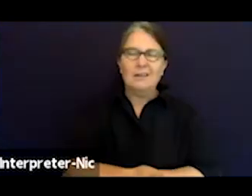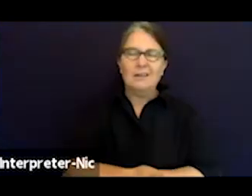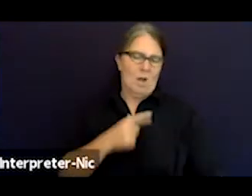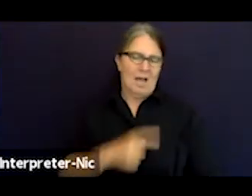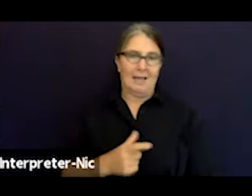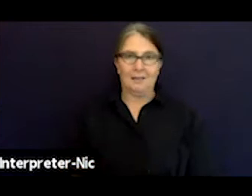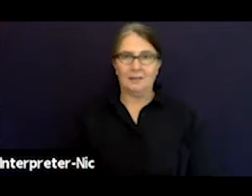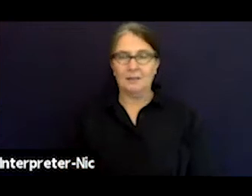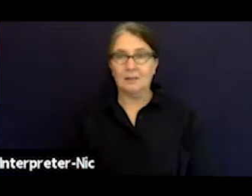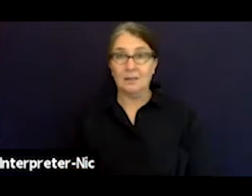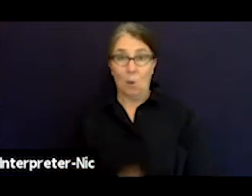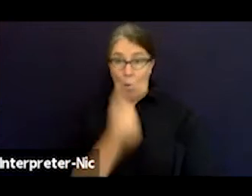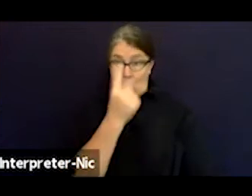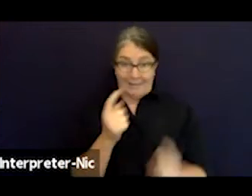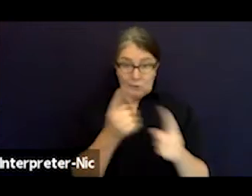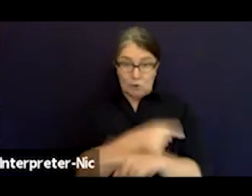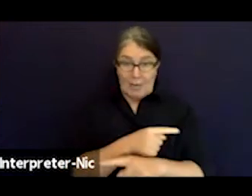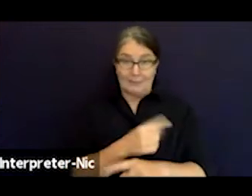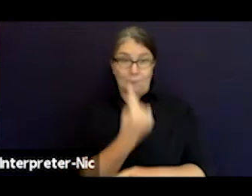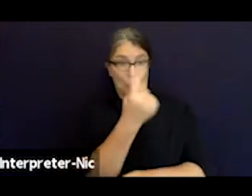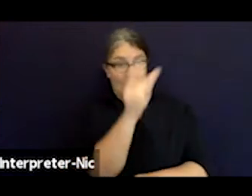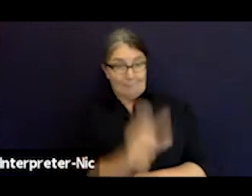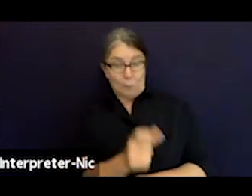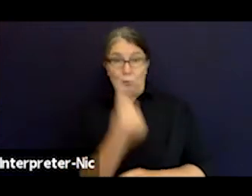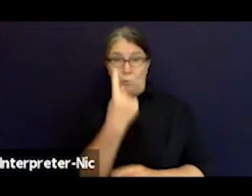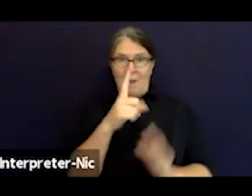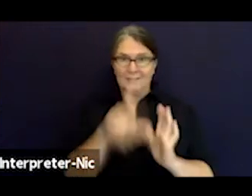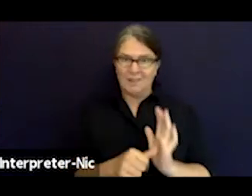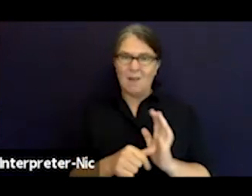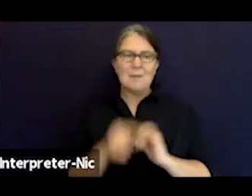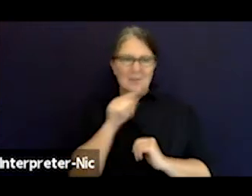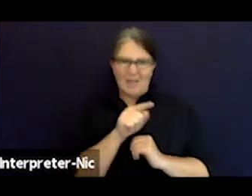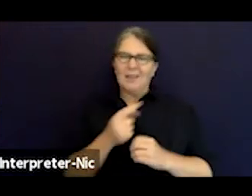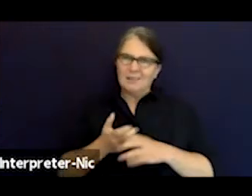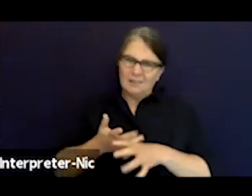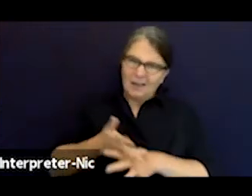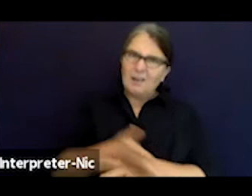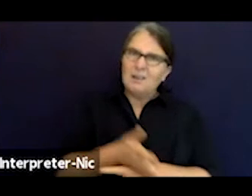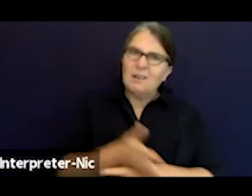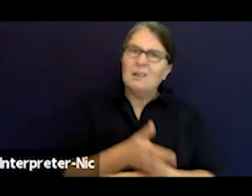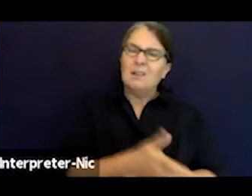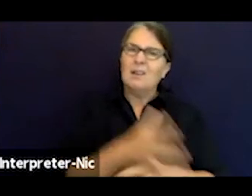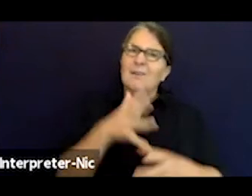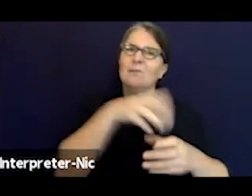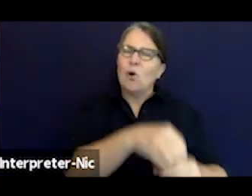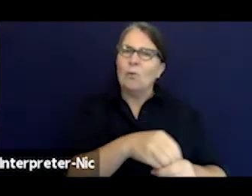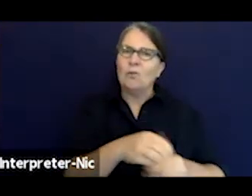one time for one person, that is labour and resource intensive. And they think,